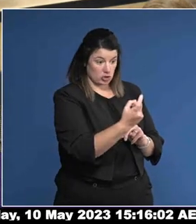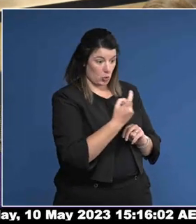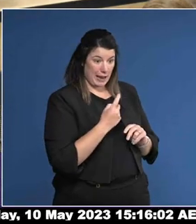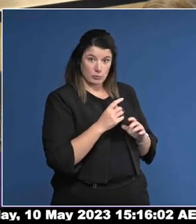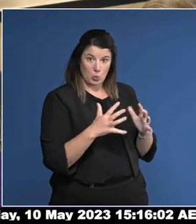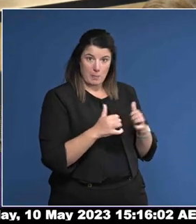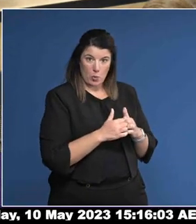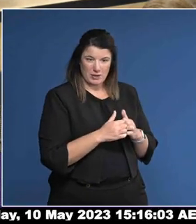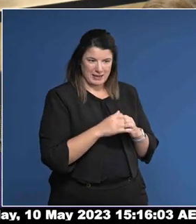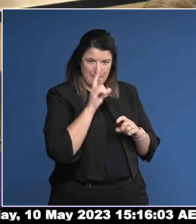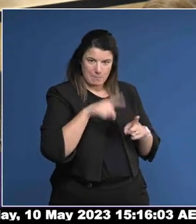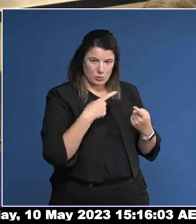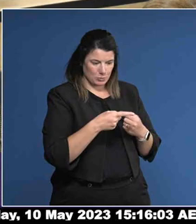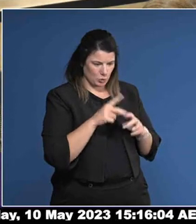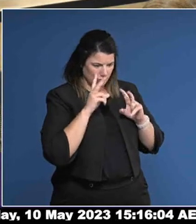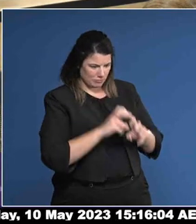care, are you? MR TRACEY: Well, that's - that's correct.